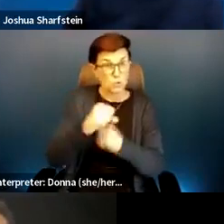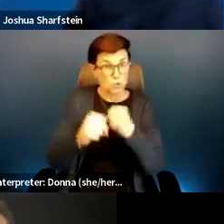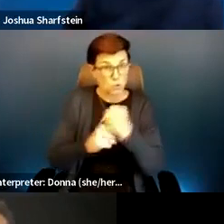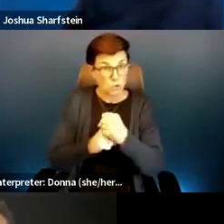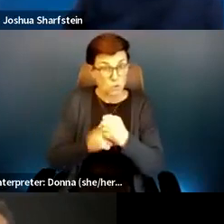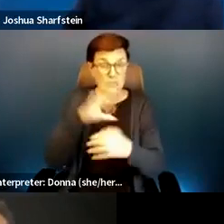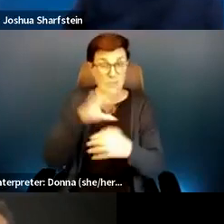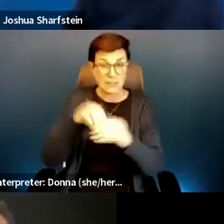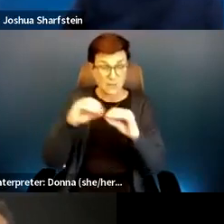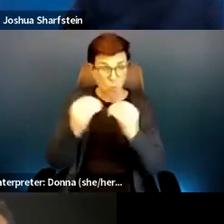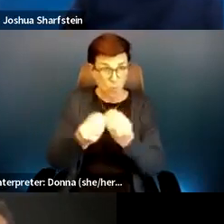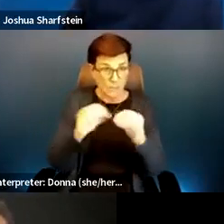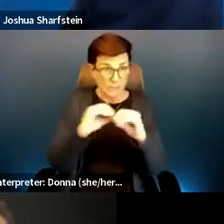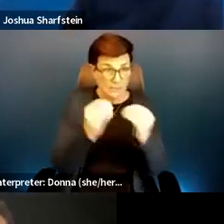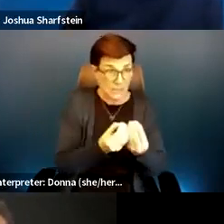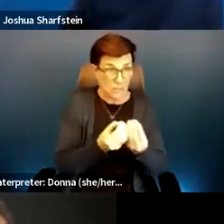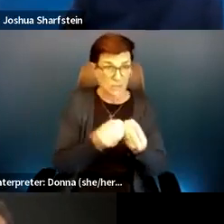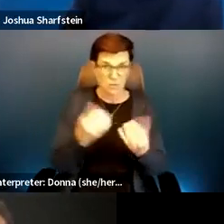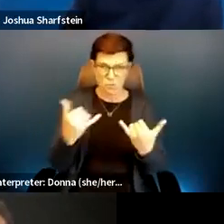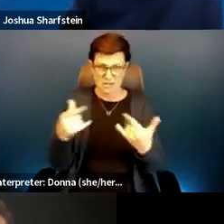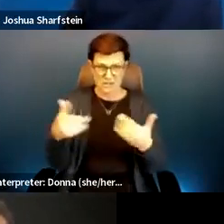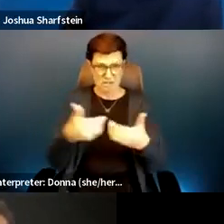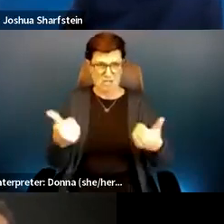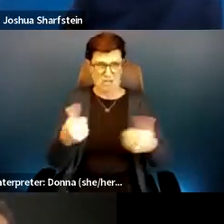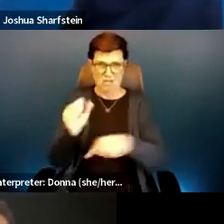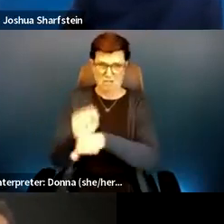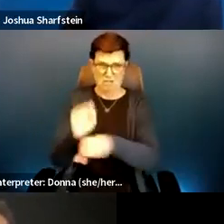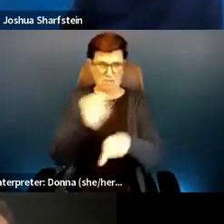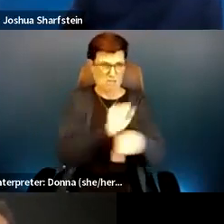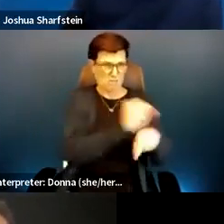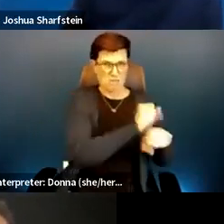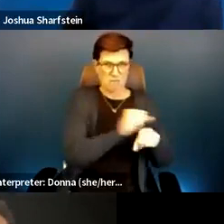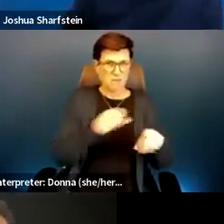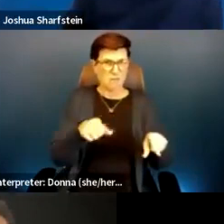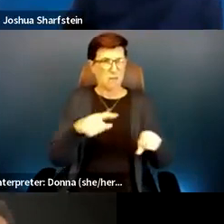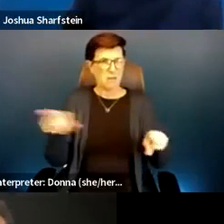in a siloed fashion, you don't necessarily make the organization work better.